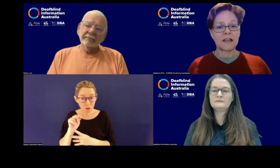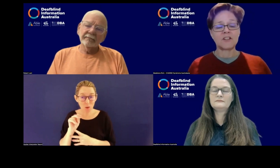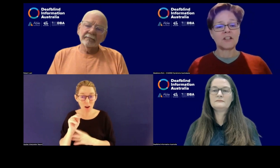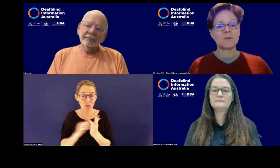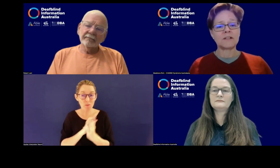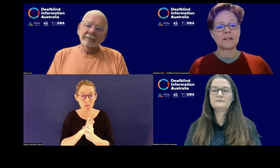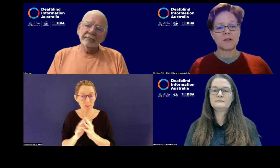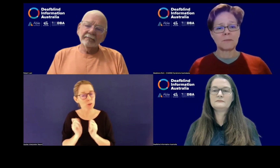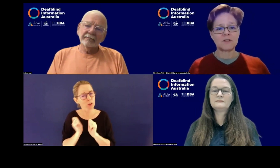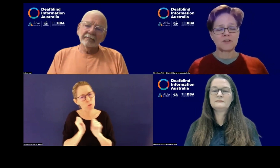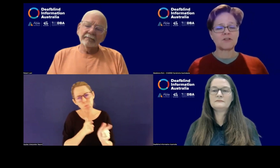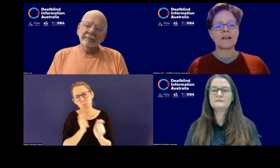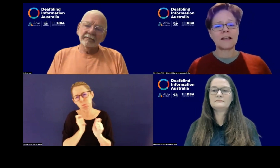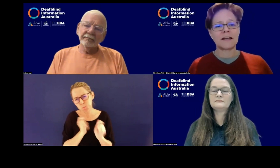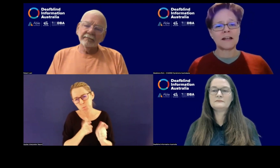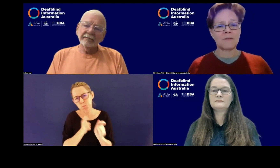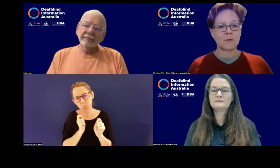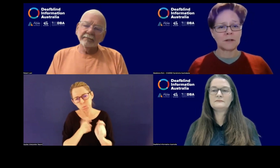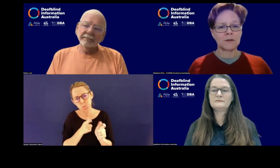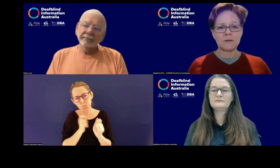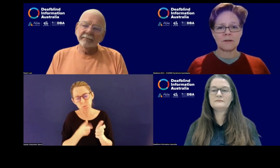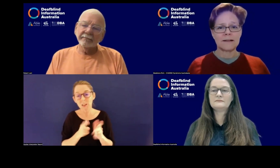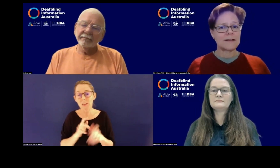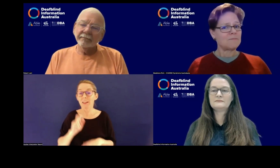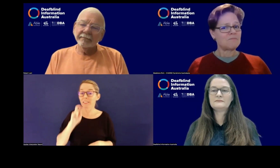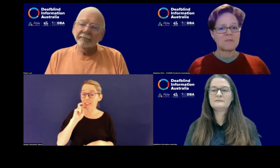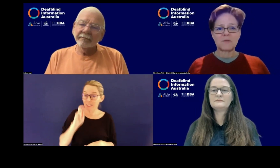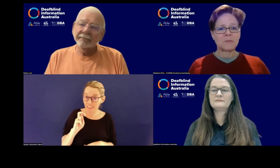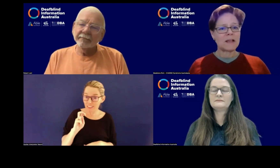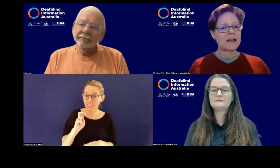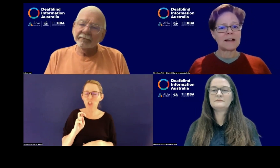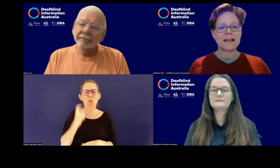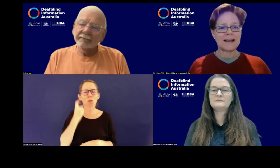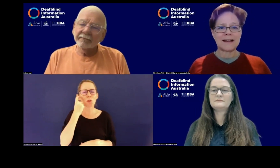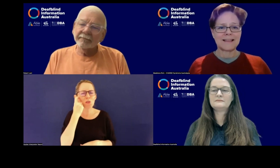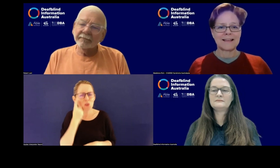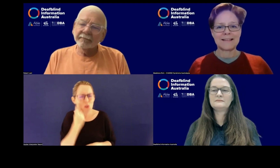And she would sometimes try and get him to have a quick look, but it would be hardly anything.